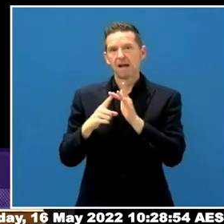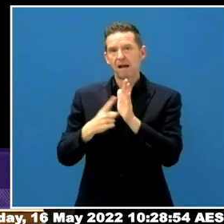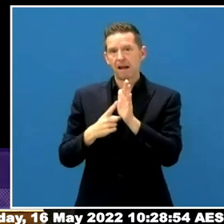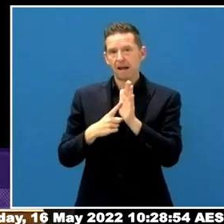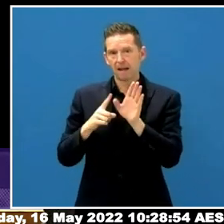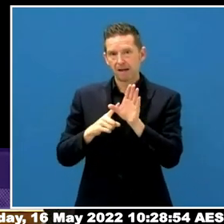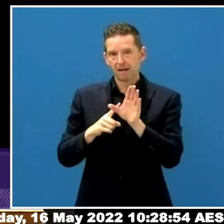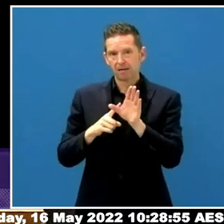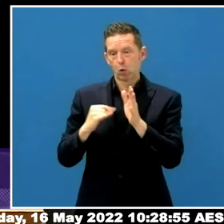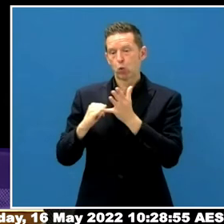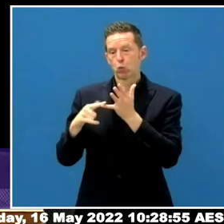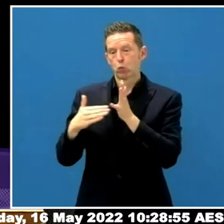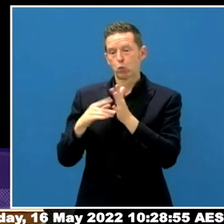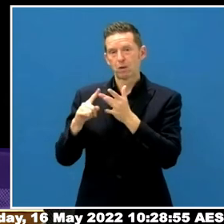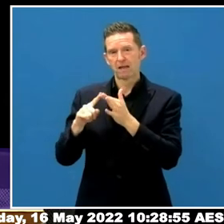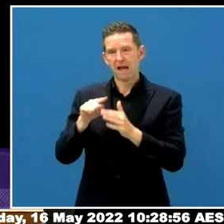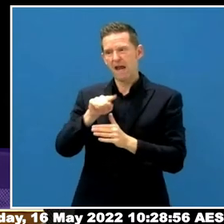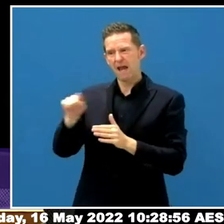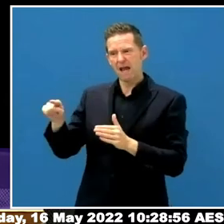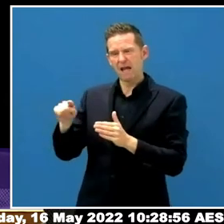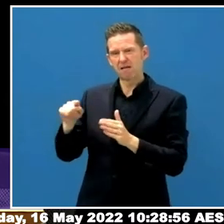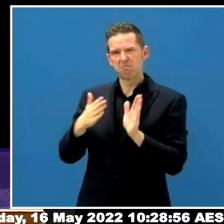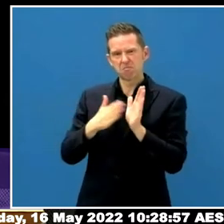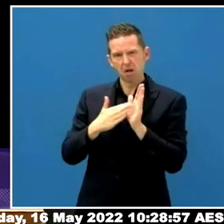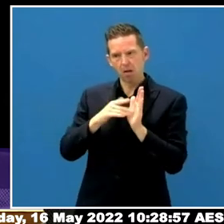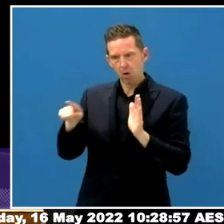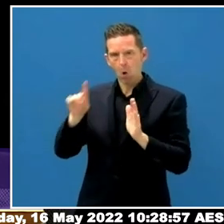Commission about other issues of concern to them about the manner in which Afford